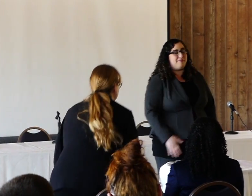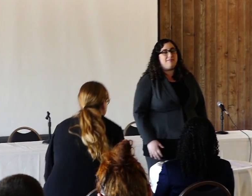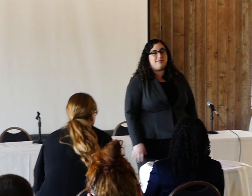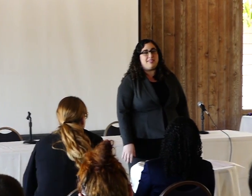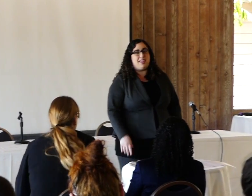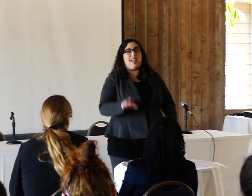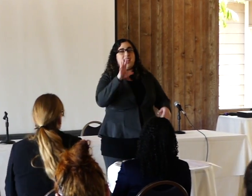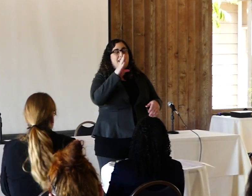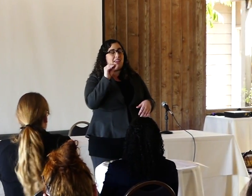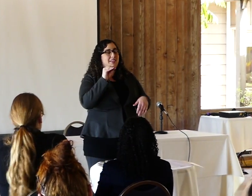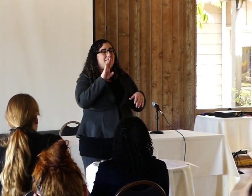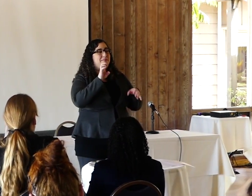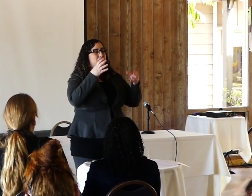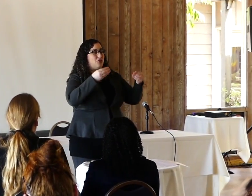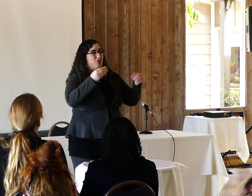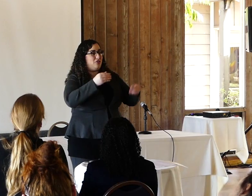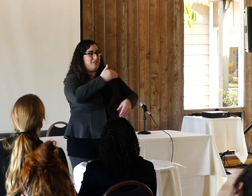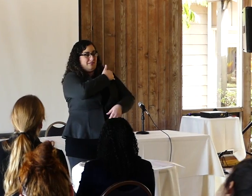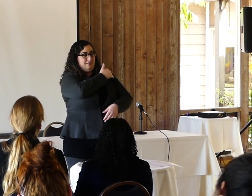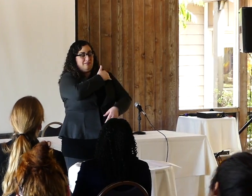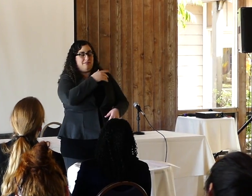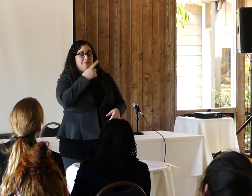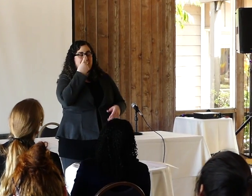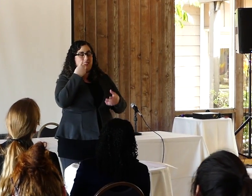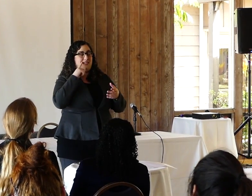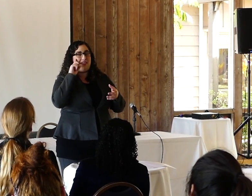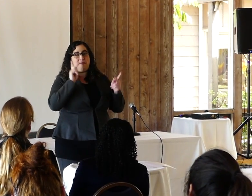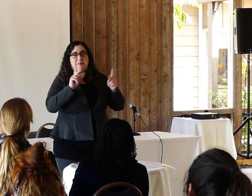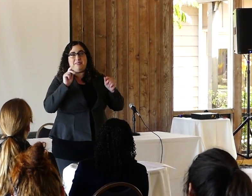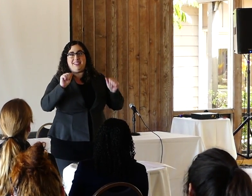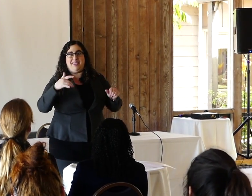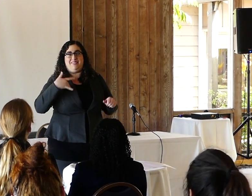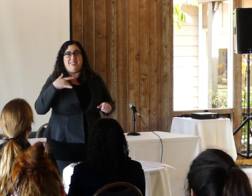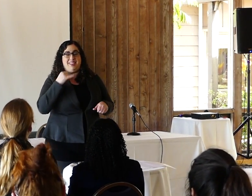Tap them on the back? OK. Yep that's right. You could tap me on the shoulder